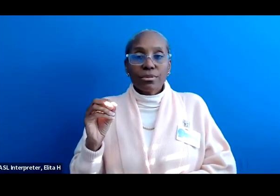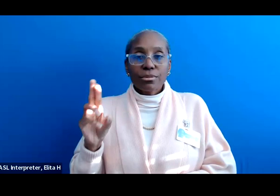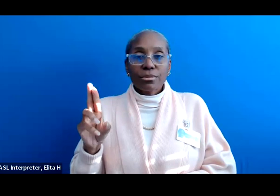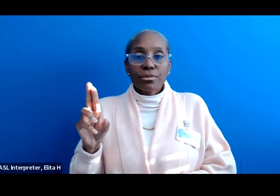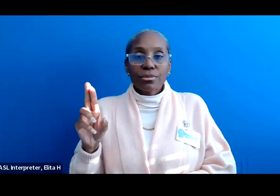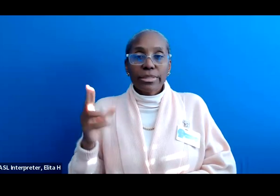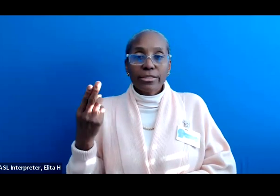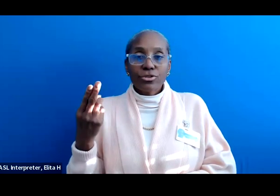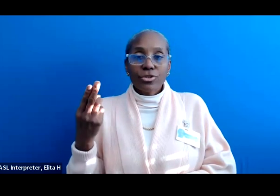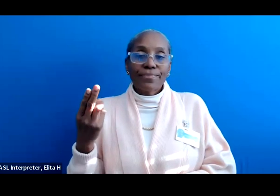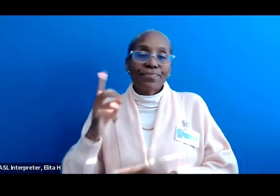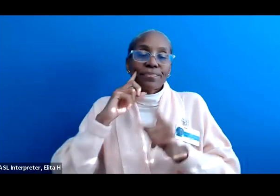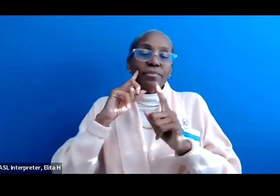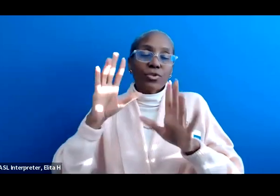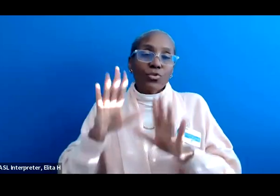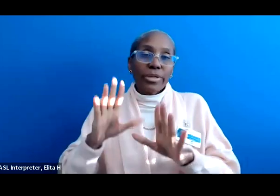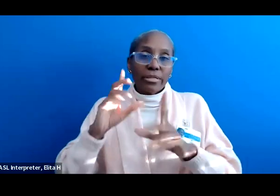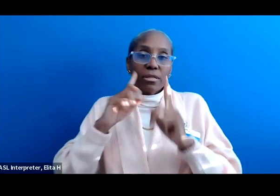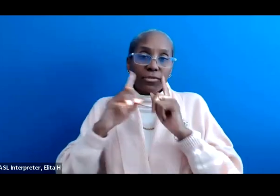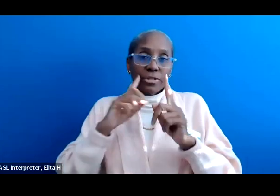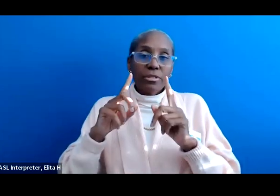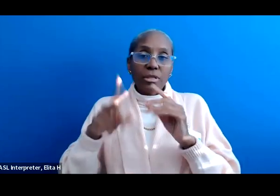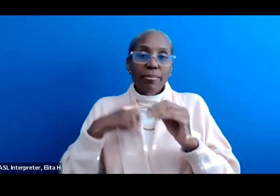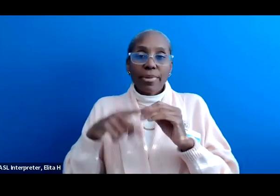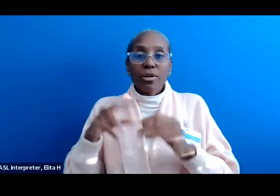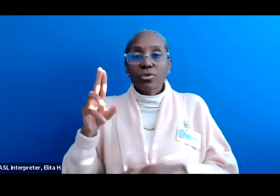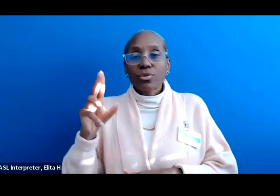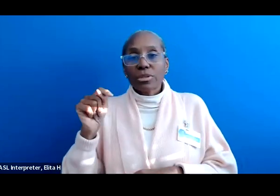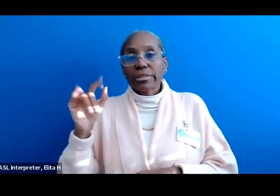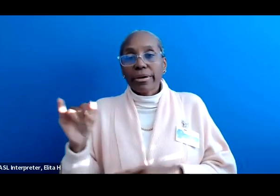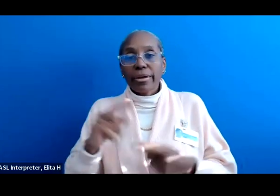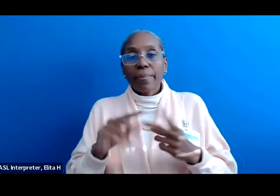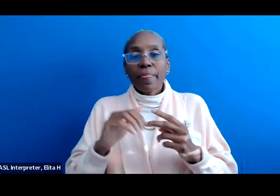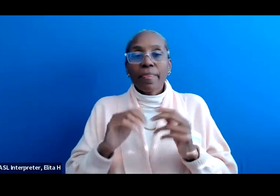Fabulous conversation about UTIs and about how we shouldn't be